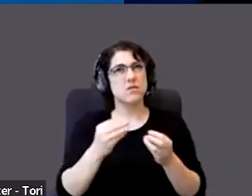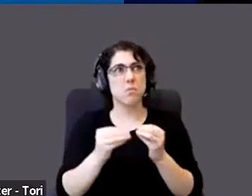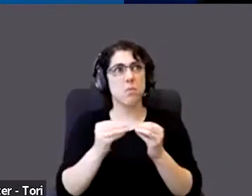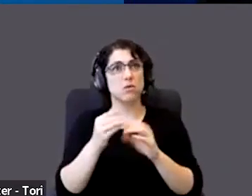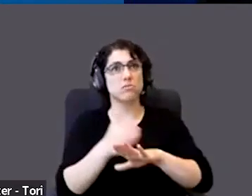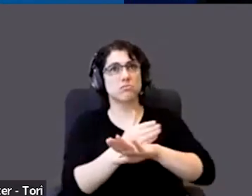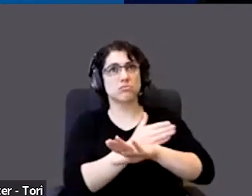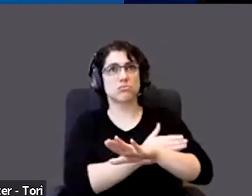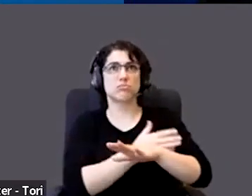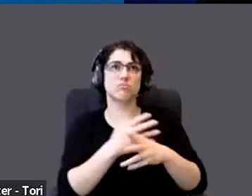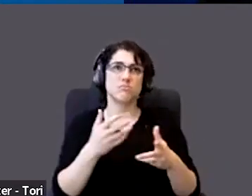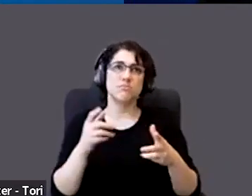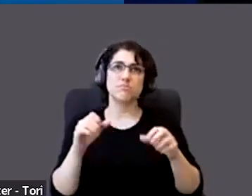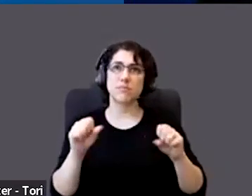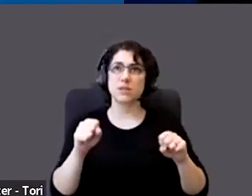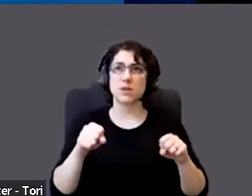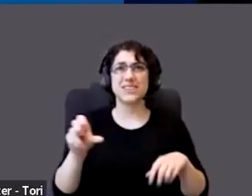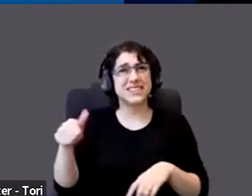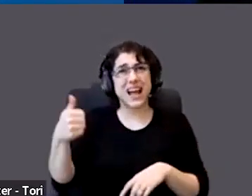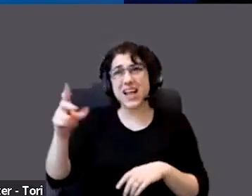and other data that are not on the CDC systems,